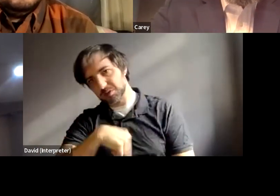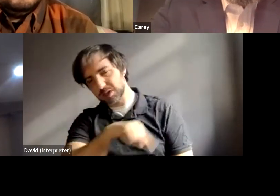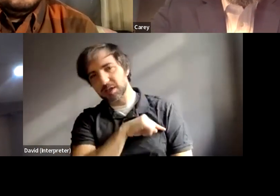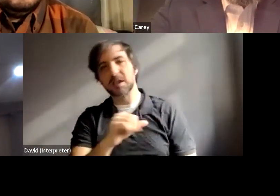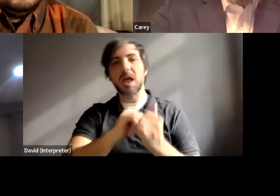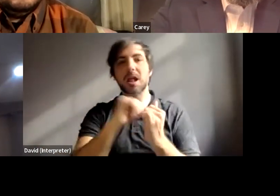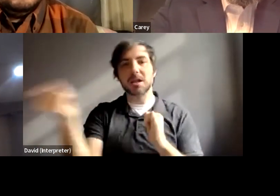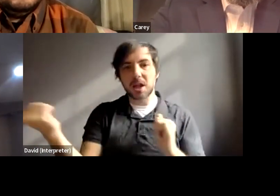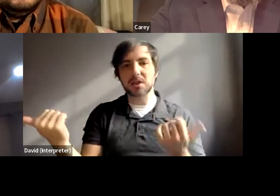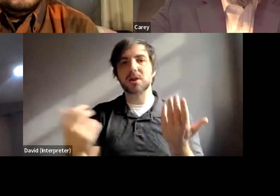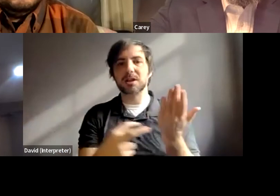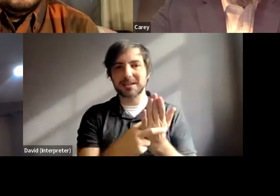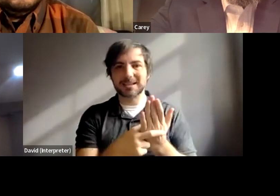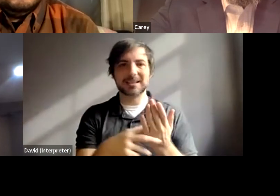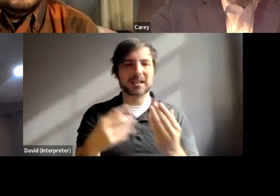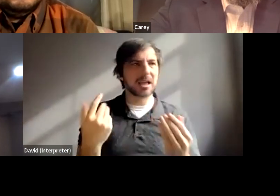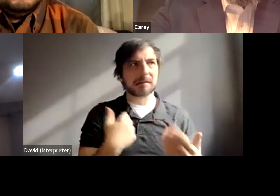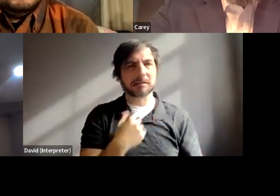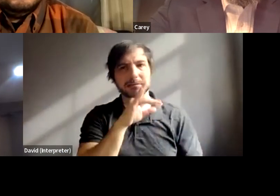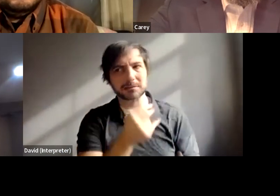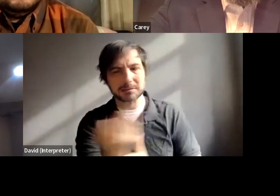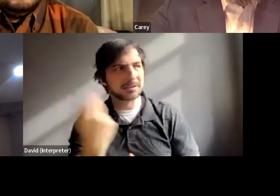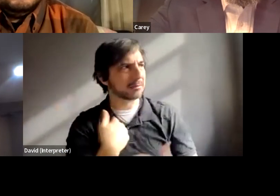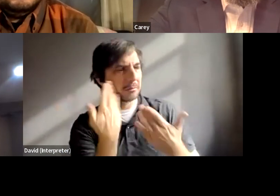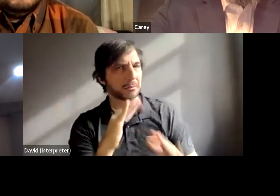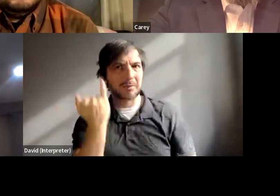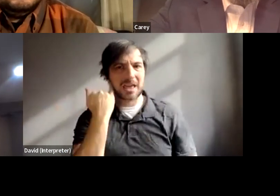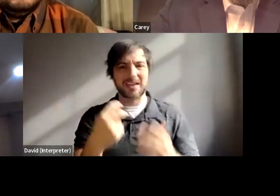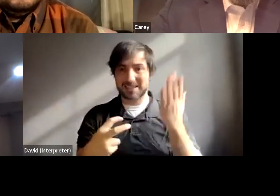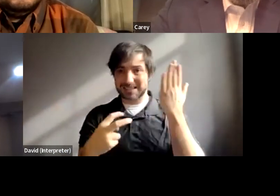not sure we have those targeting the DEI